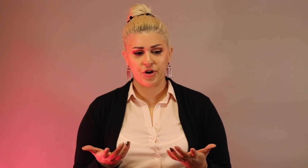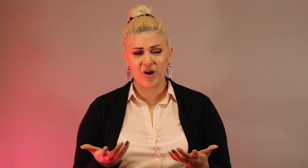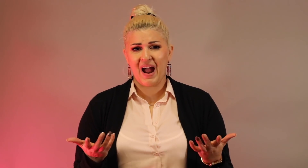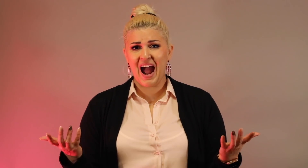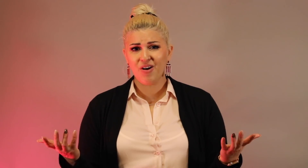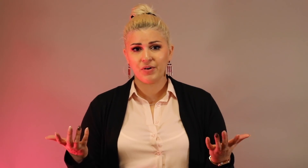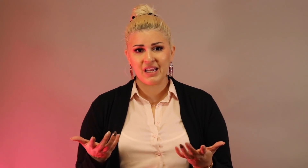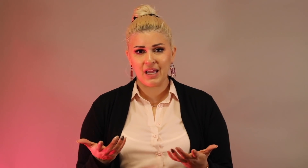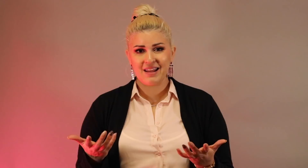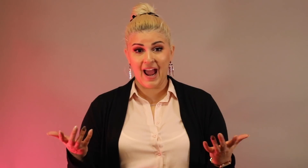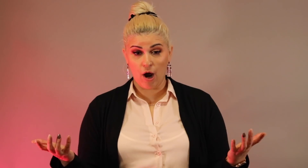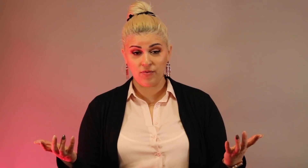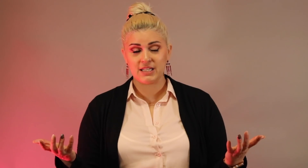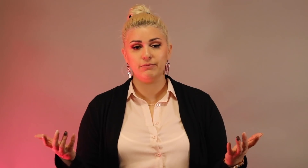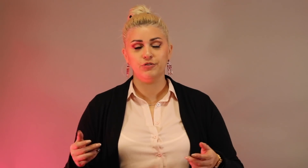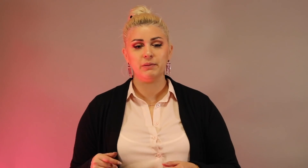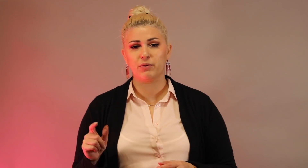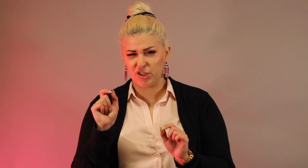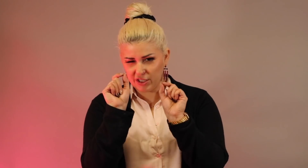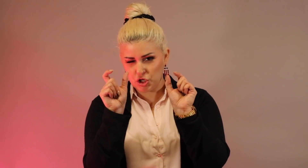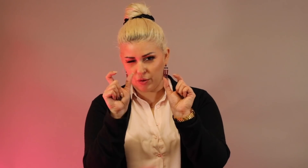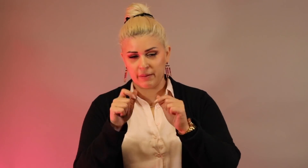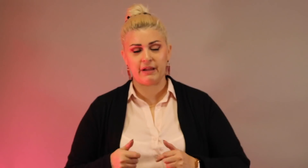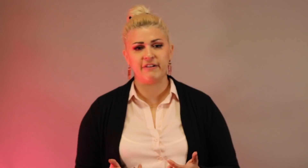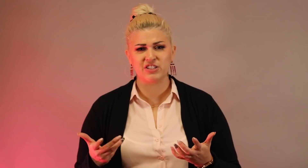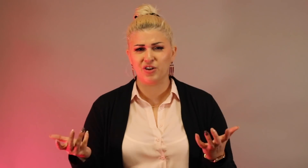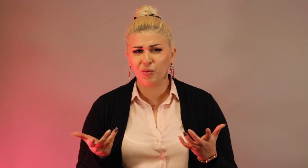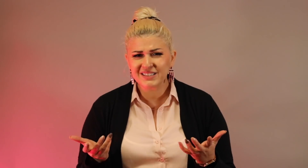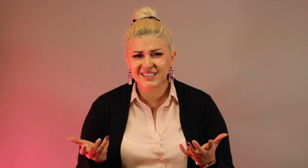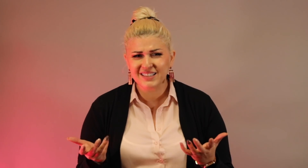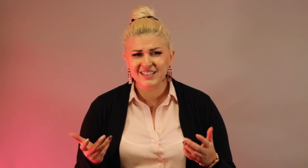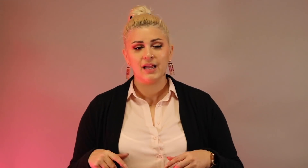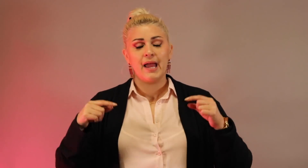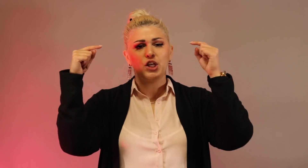So you're gonna go out, in, out, that's the movement. But you're gonna shorten it, make it faster, what?